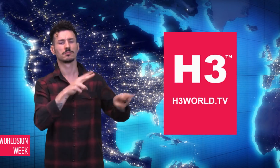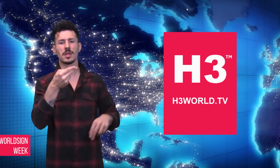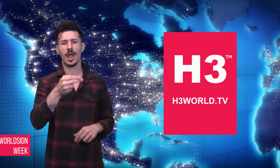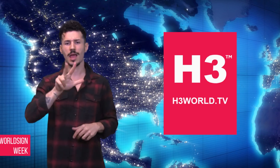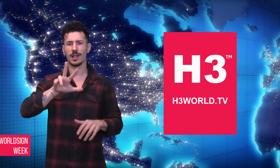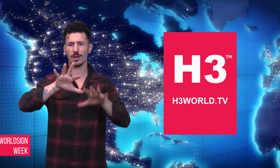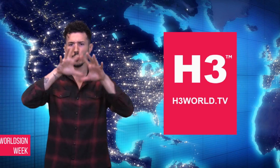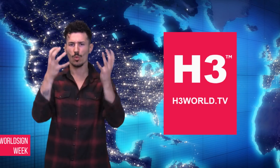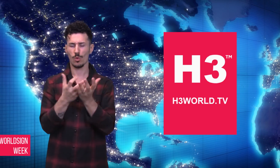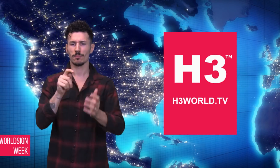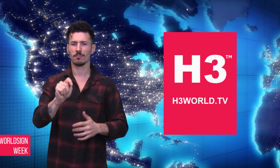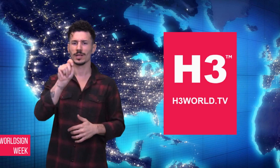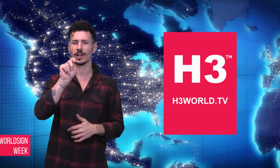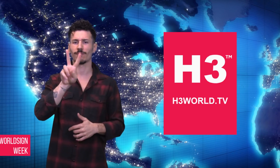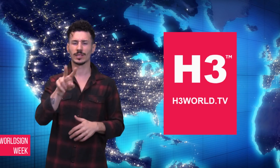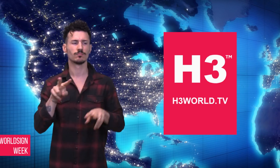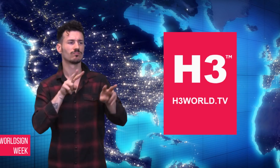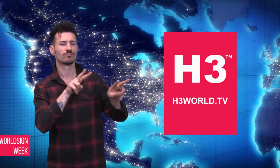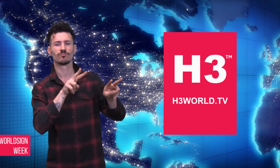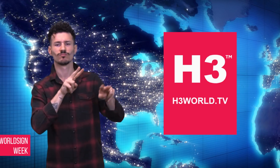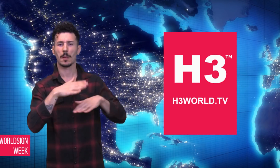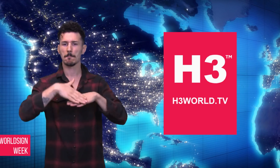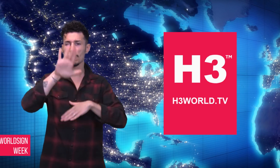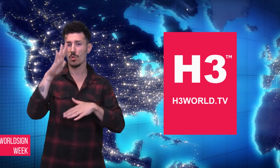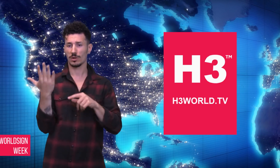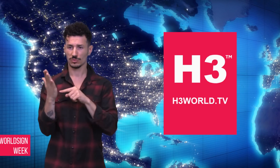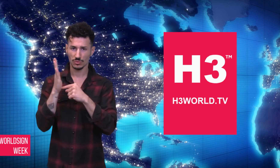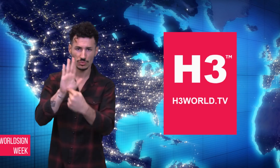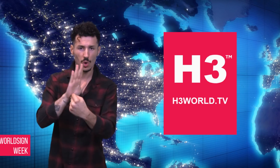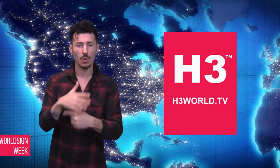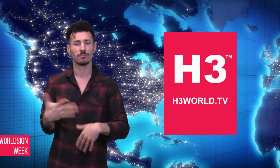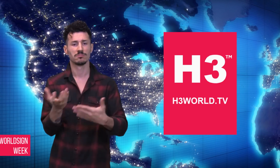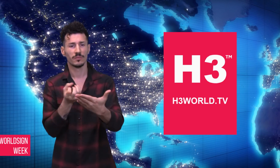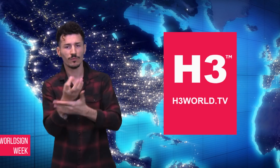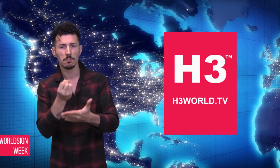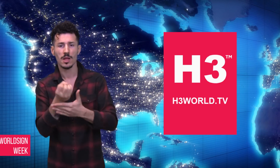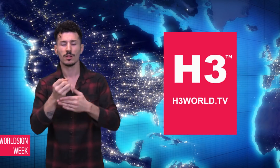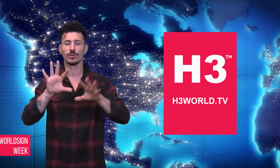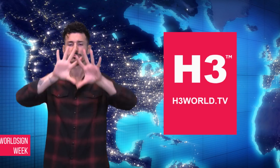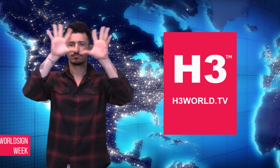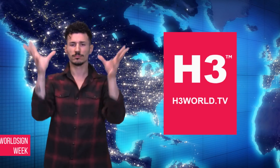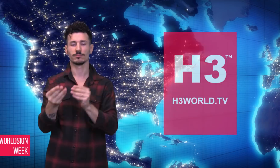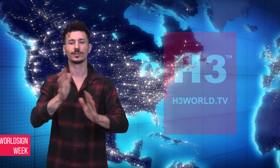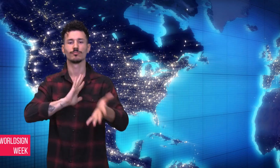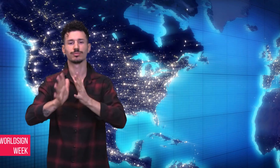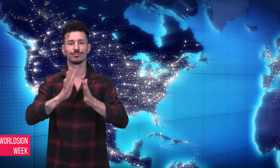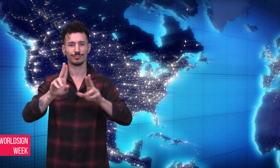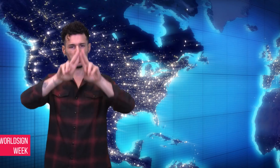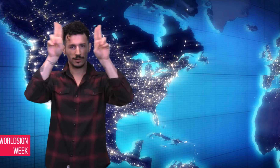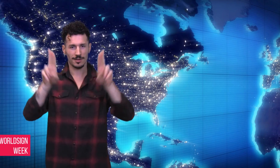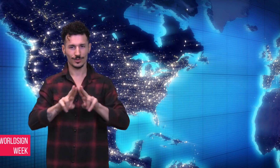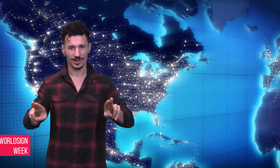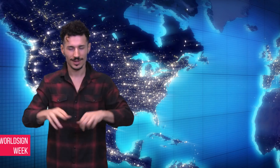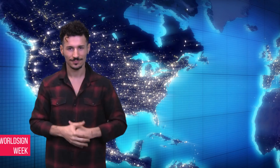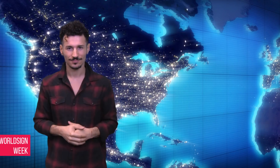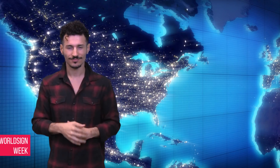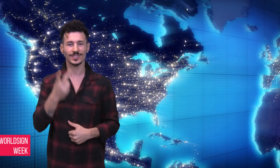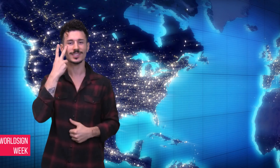visit H3WORLD.TV for more shows, all in International Sign.